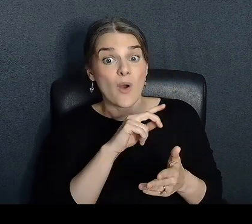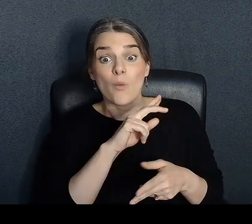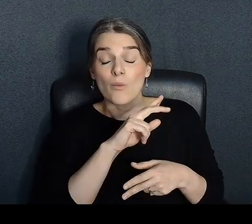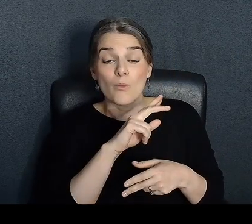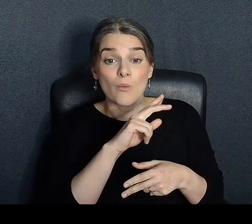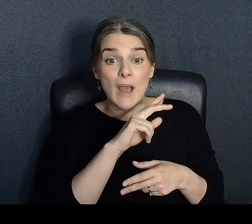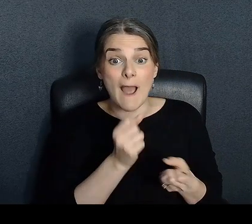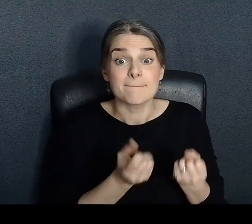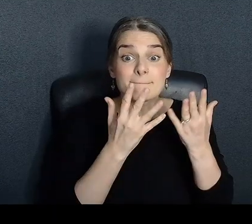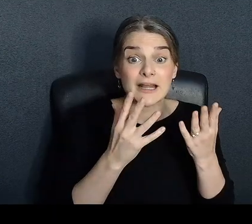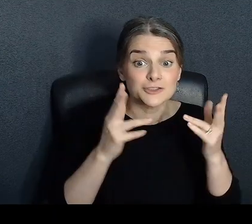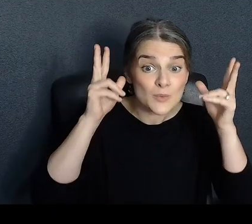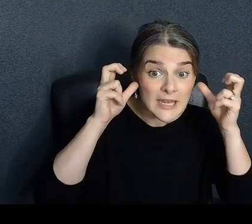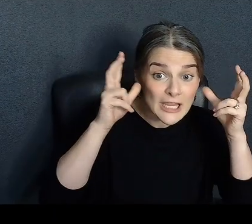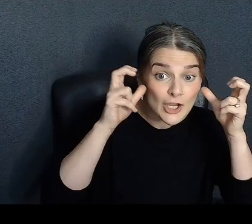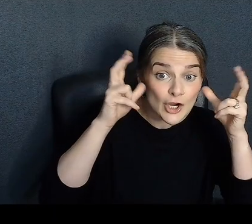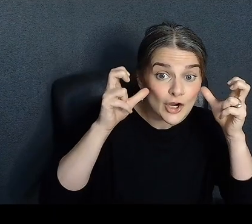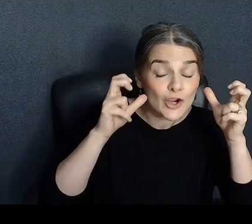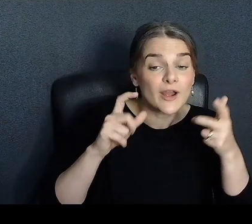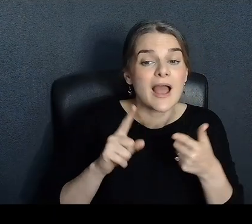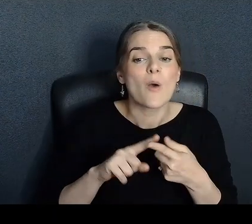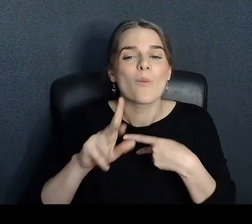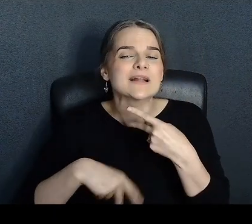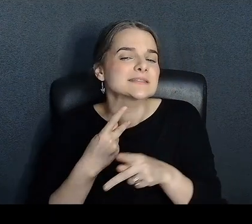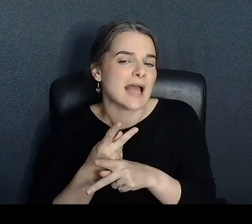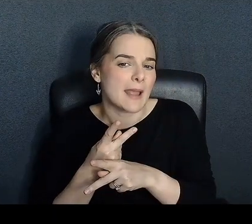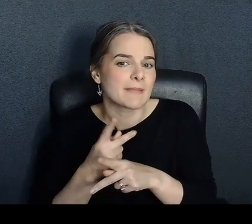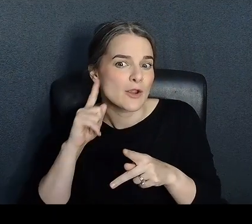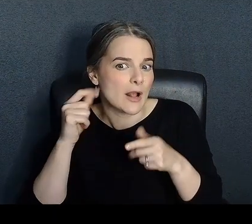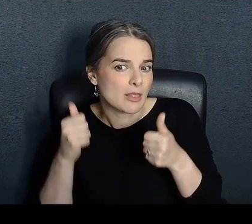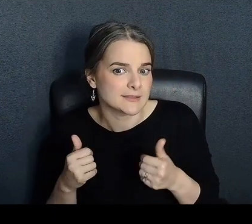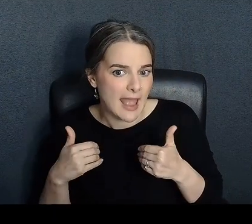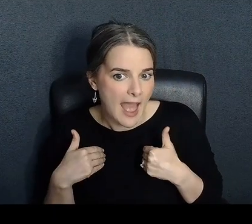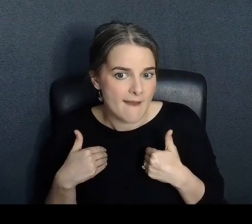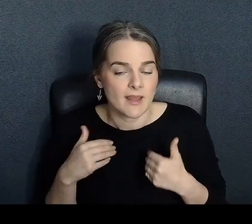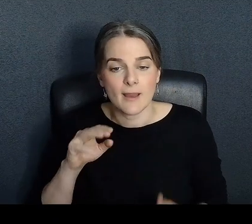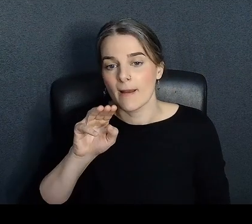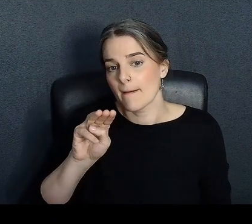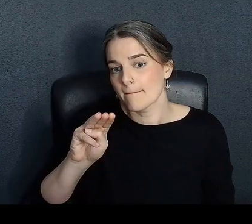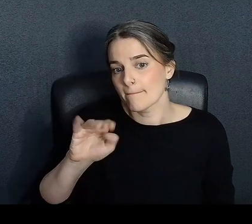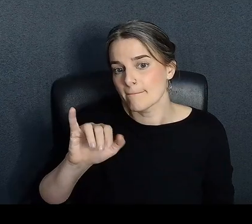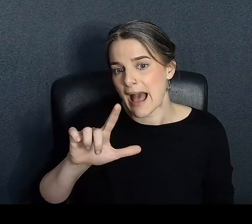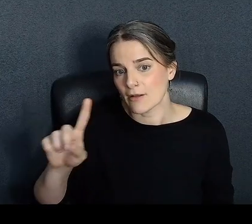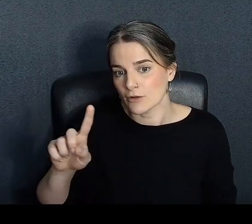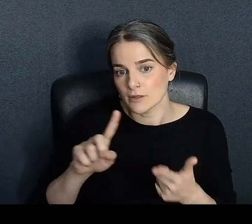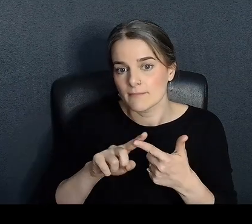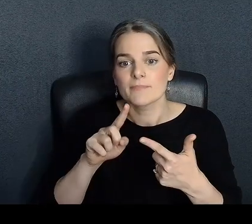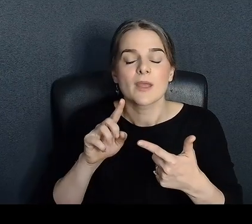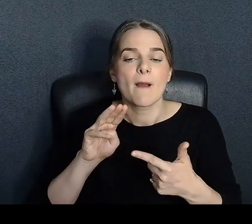So there's mild, moderate, and severe. There is also profoundly severe.